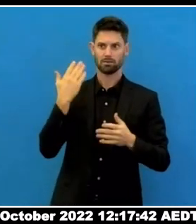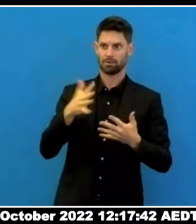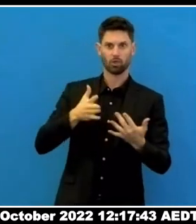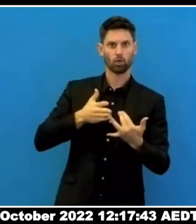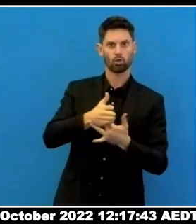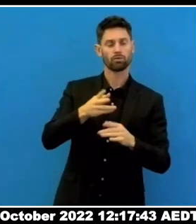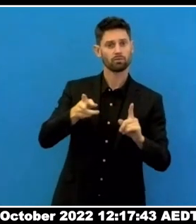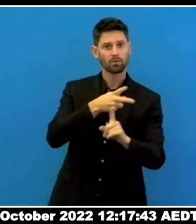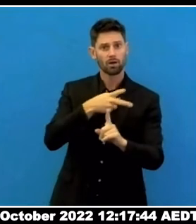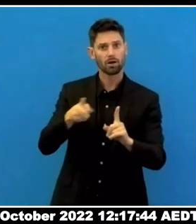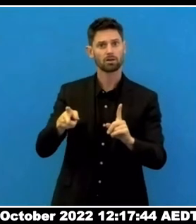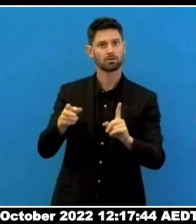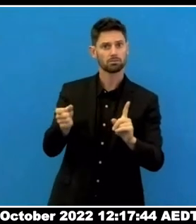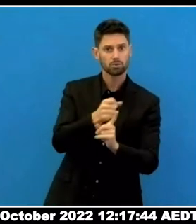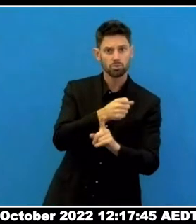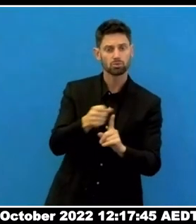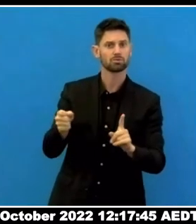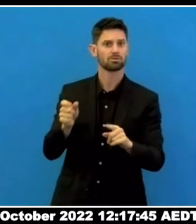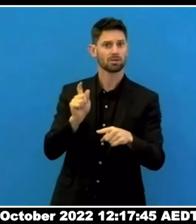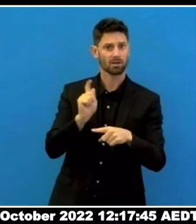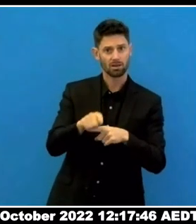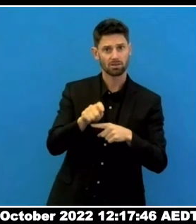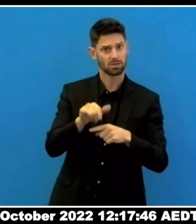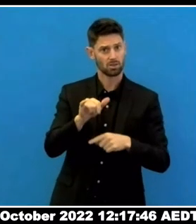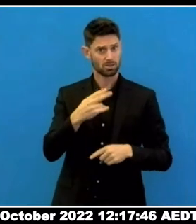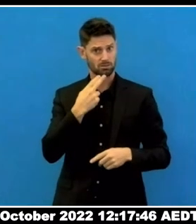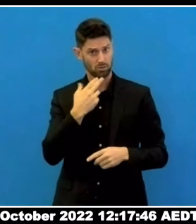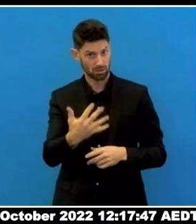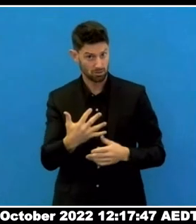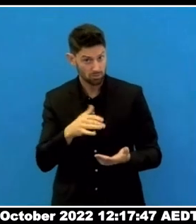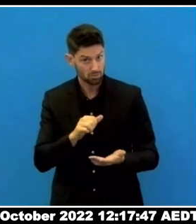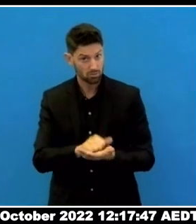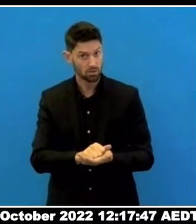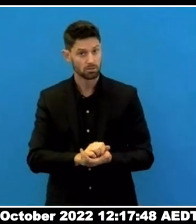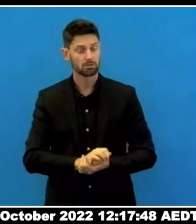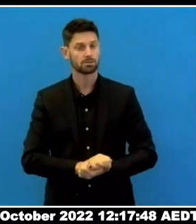abuse, neglect or exploitation. Is that right? Yes.